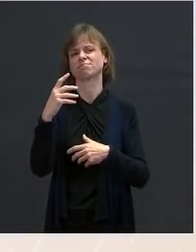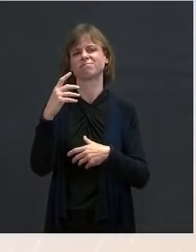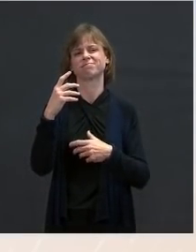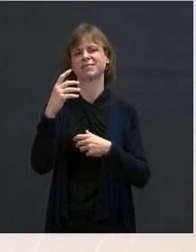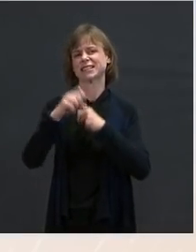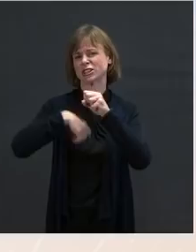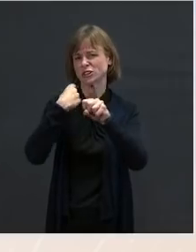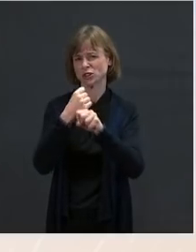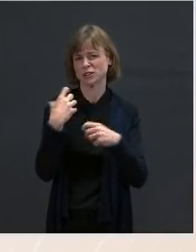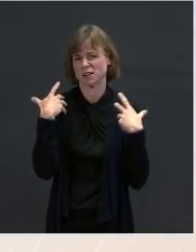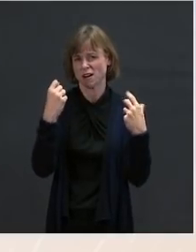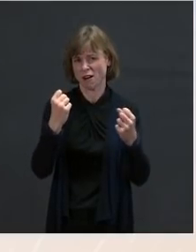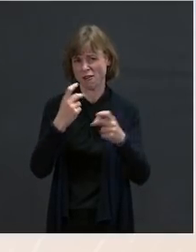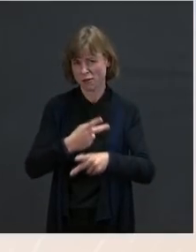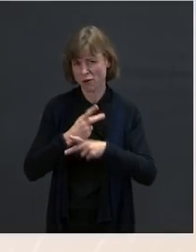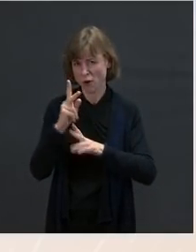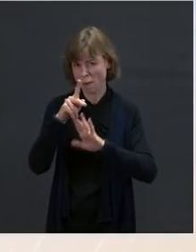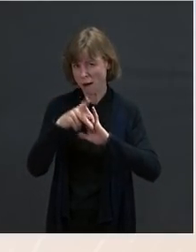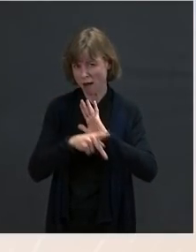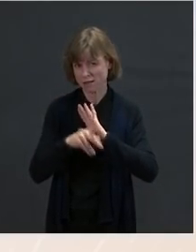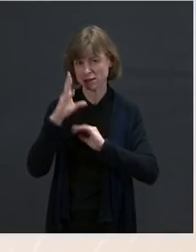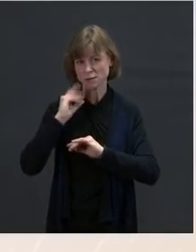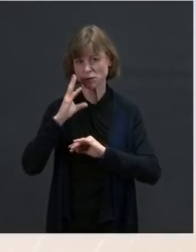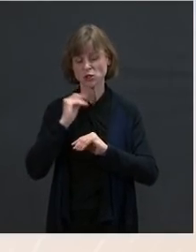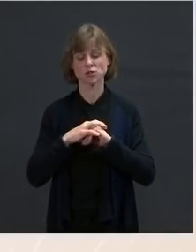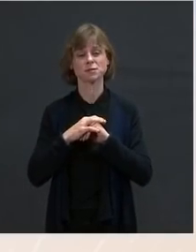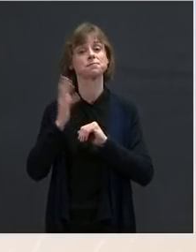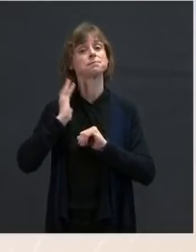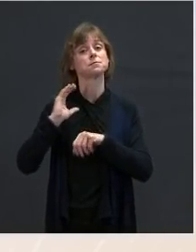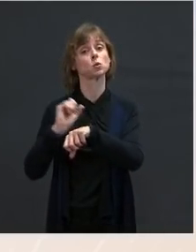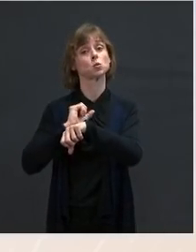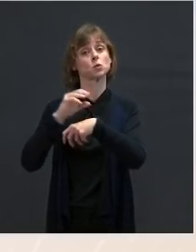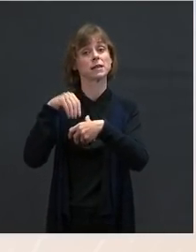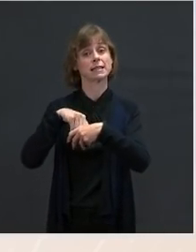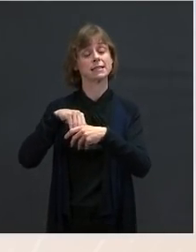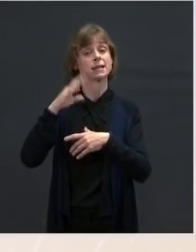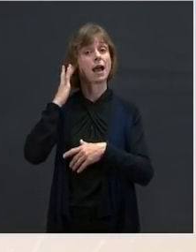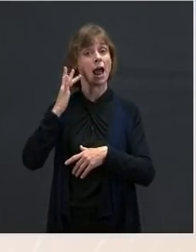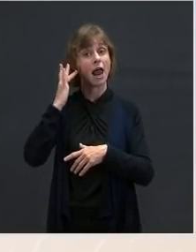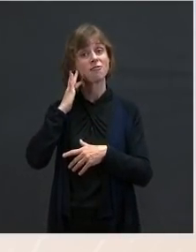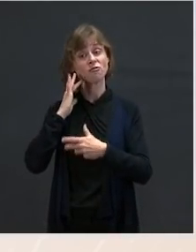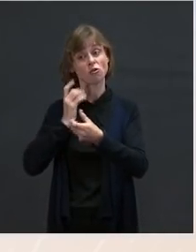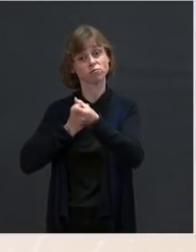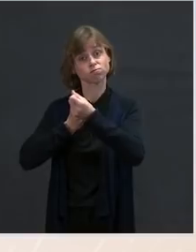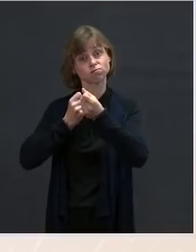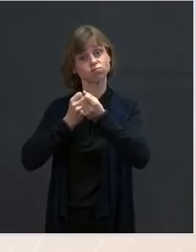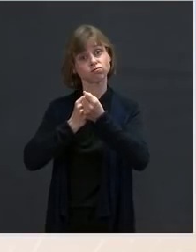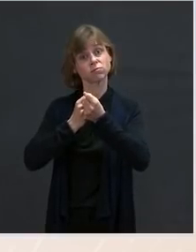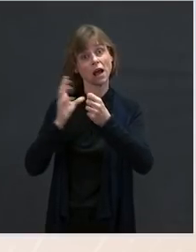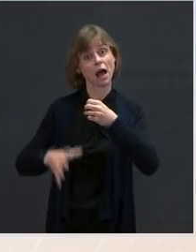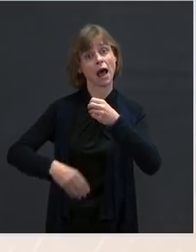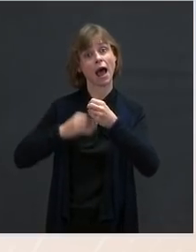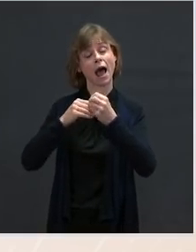As Attorney General of California, he fought alongside his Republican counterparts to expand access to COVID treatments.